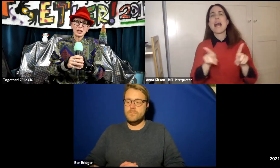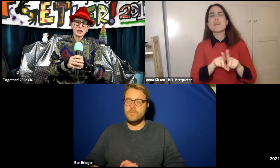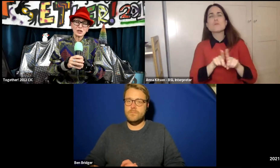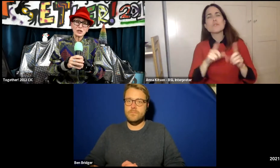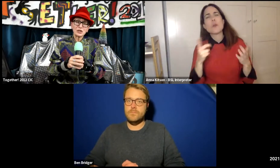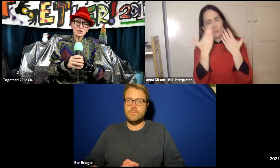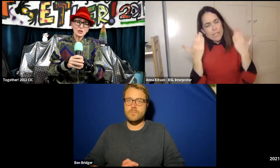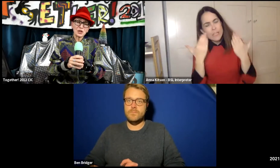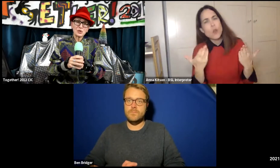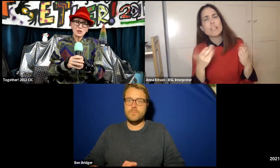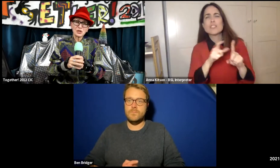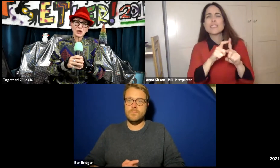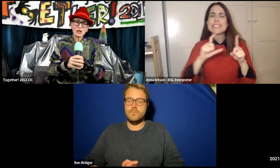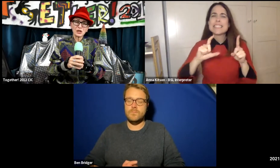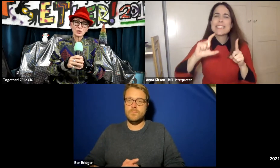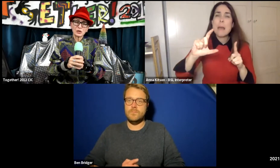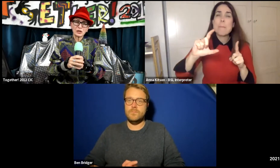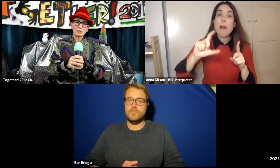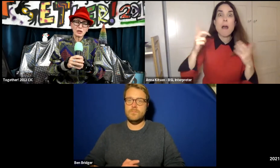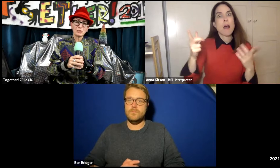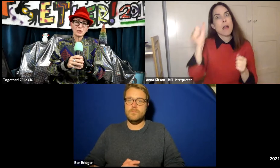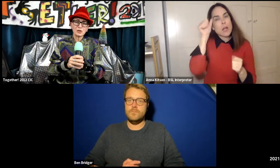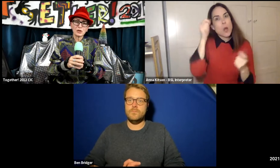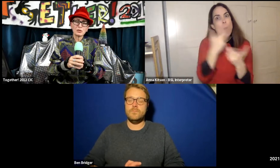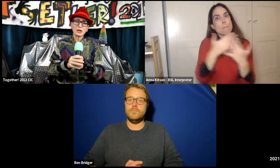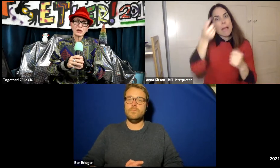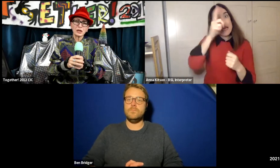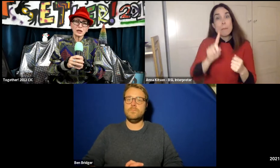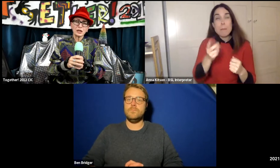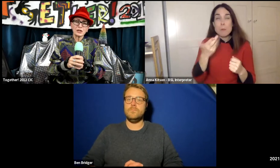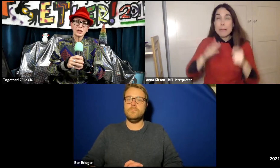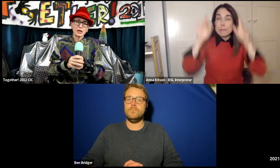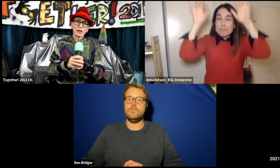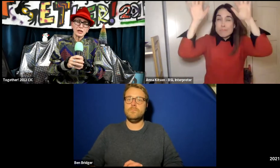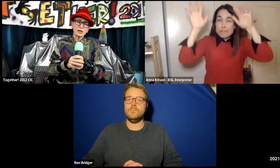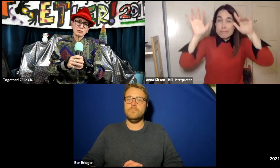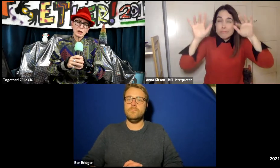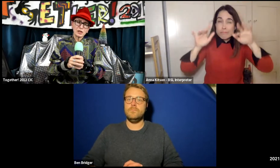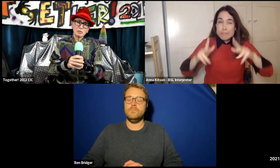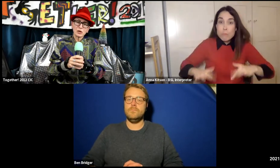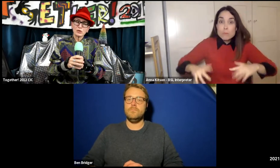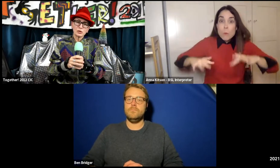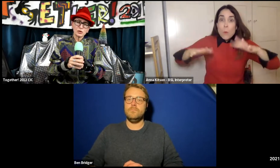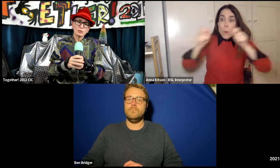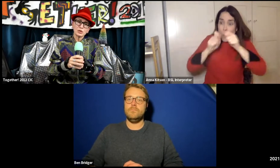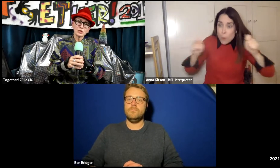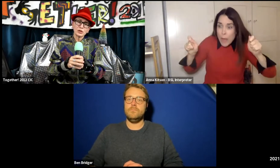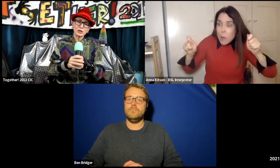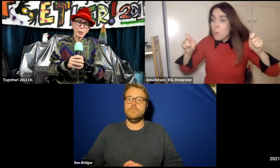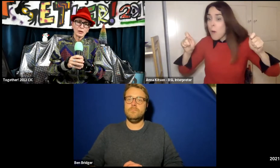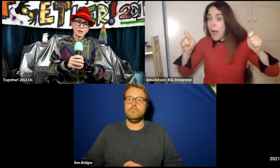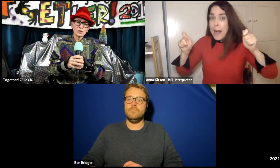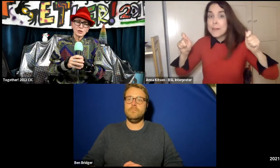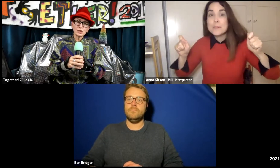under snow, I have a little paper snowman, and a rainbow Christmas just